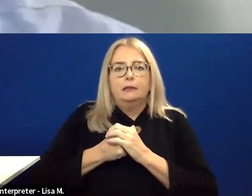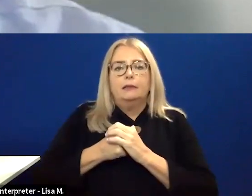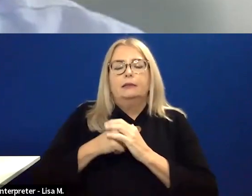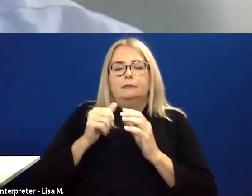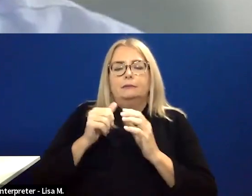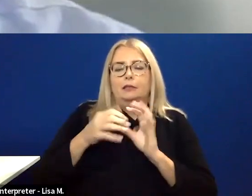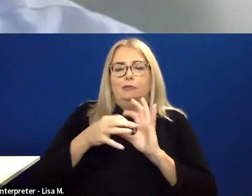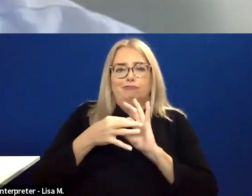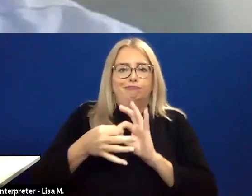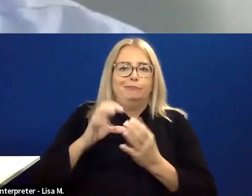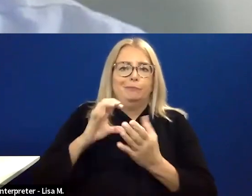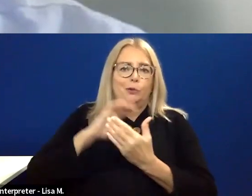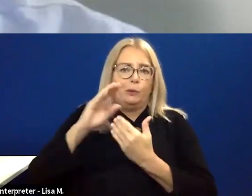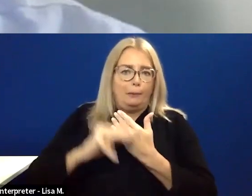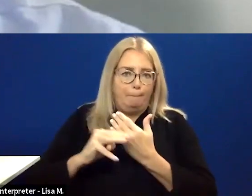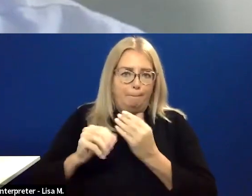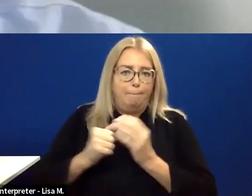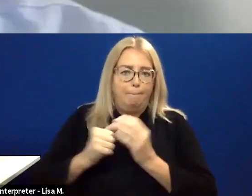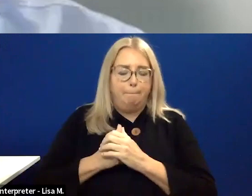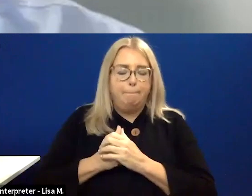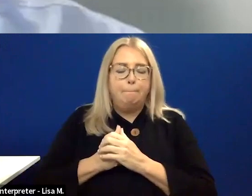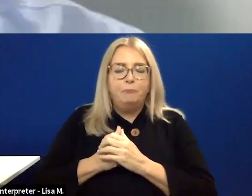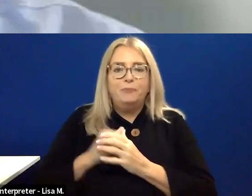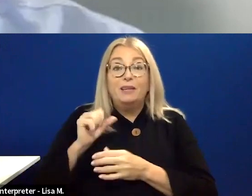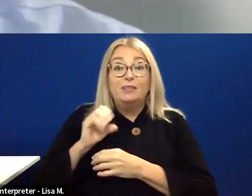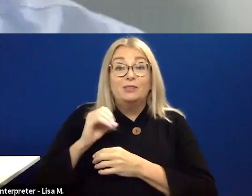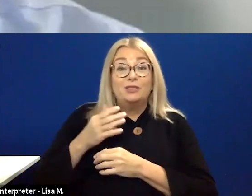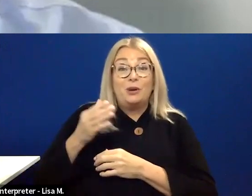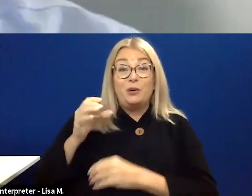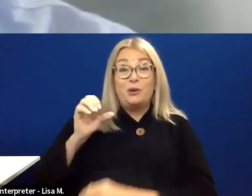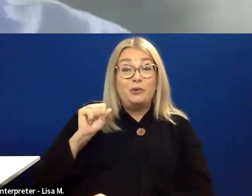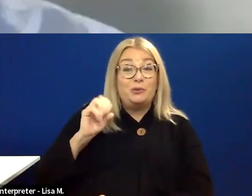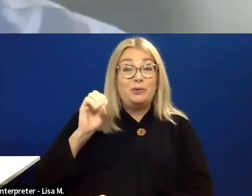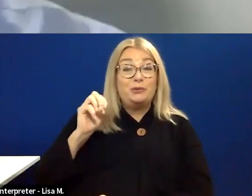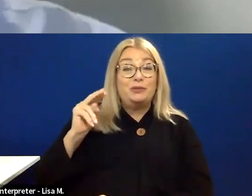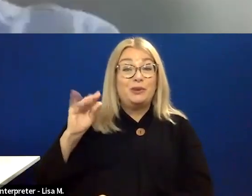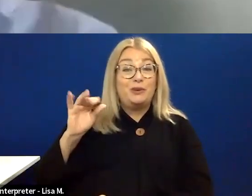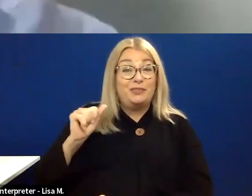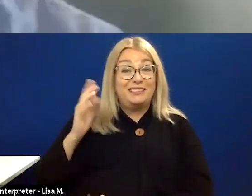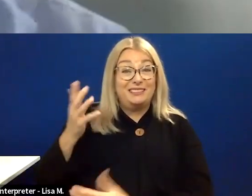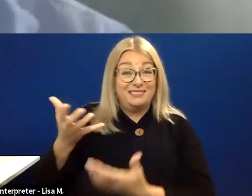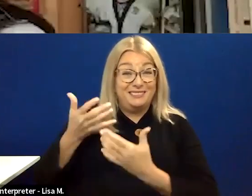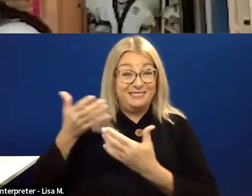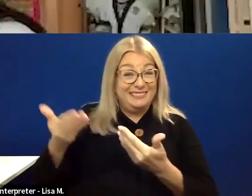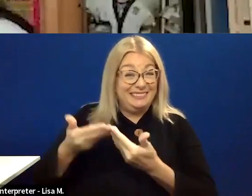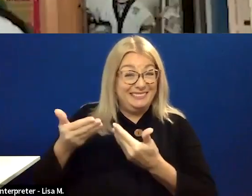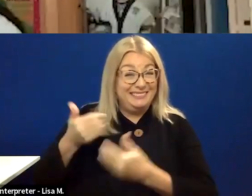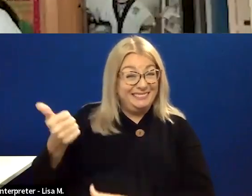so forth so uh Sonia if you want to introduce you the rest of yourself well thank you so much